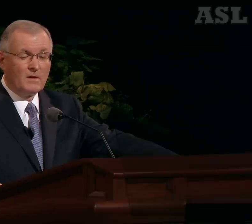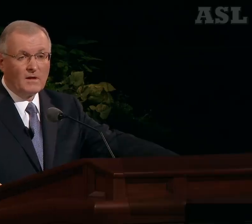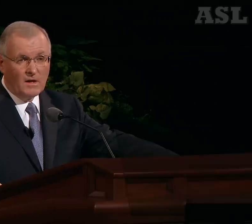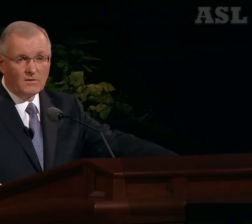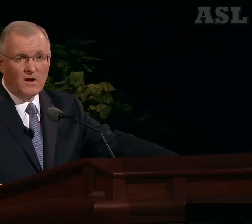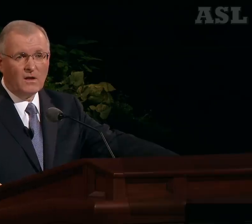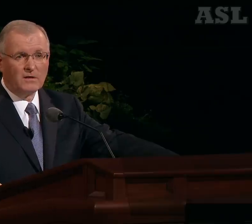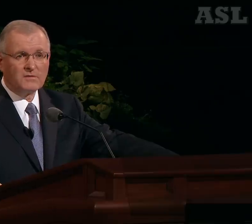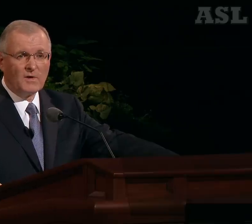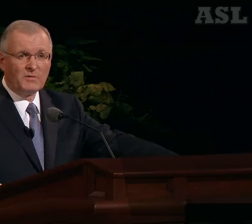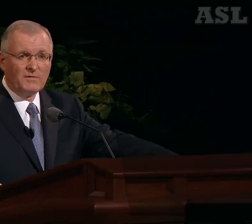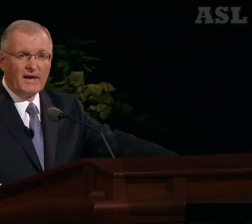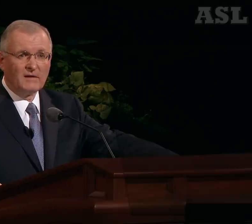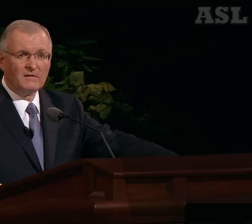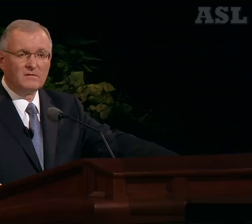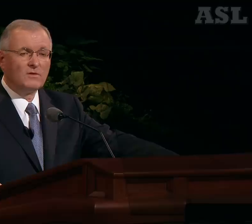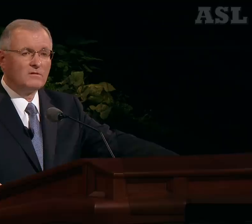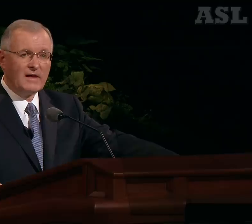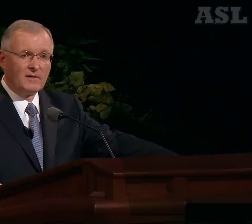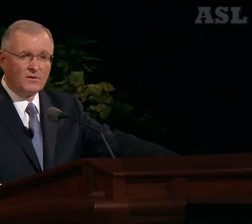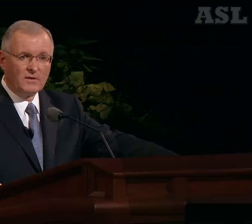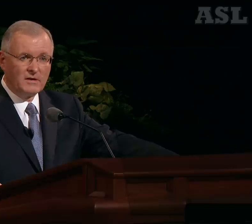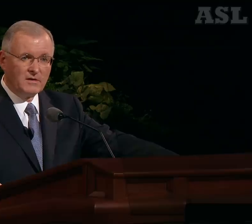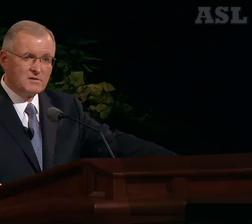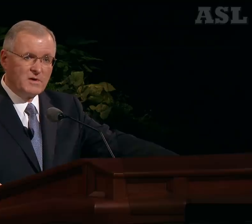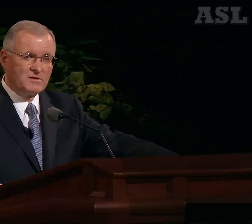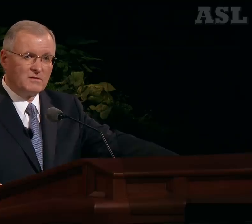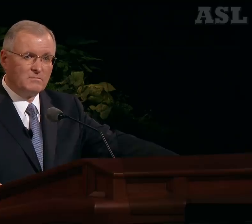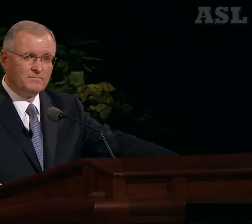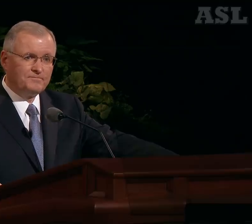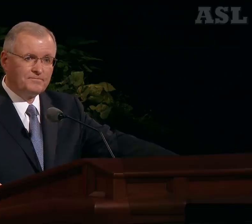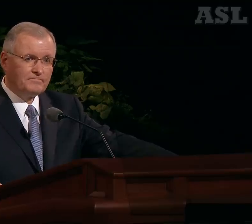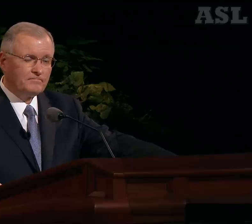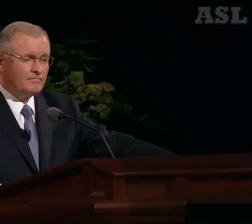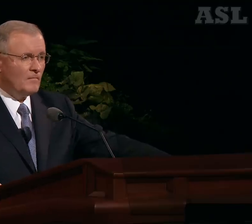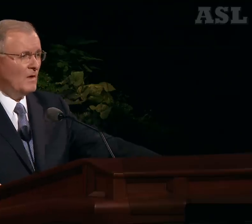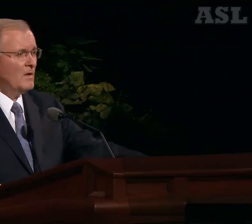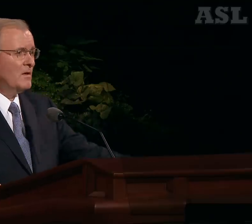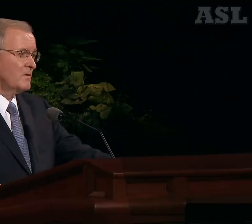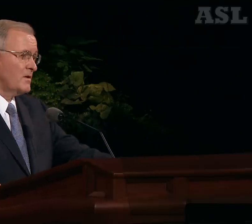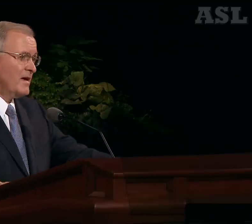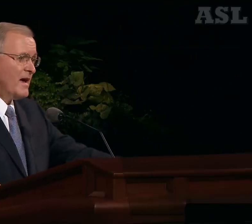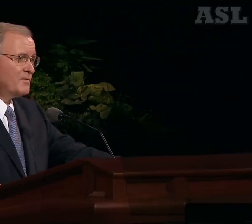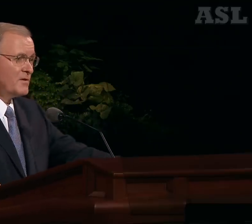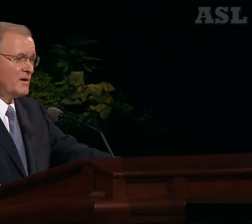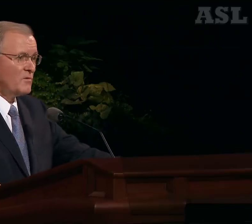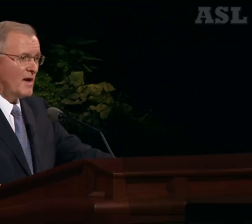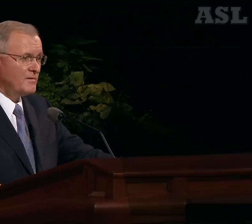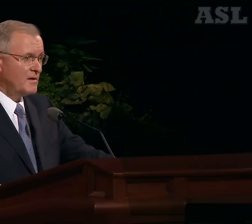BLESS HIS CHILDREN THROUGH YOU. ELDER HOLLINGS FROM NEVADA